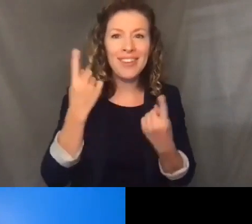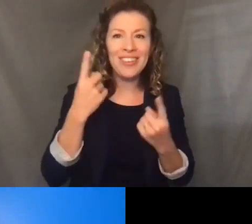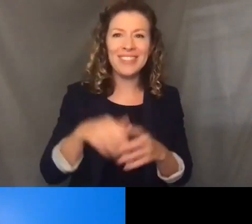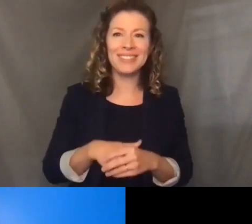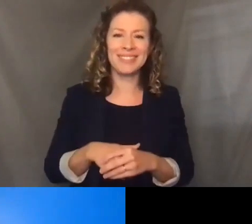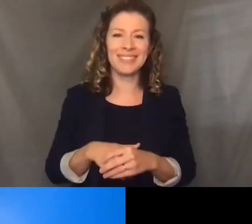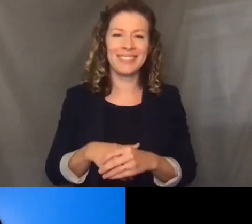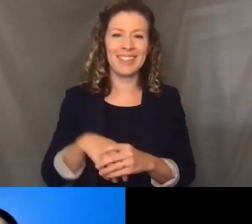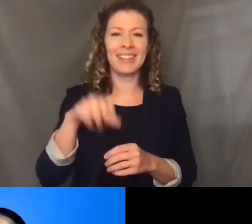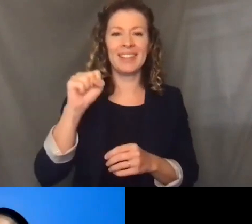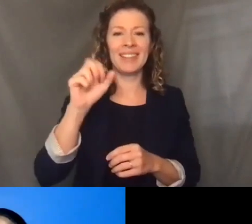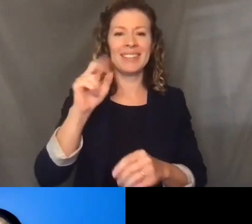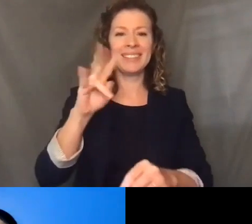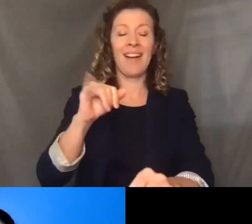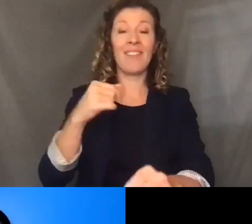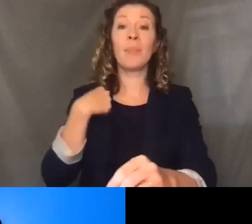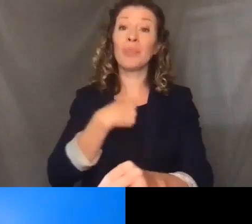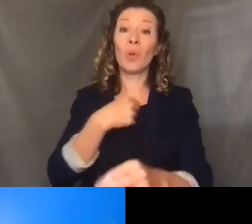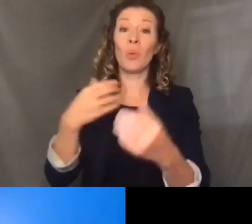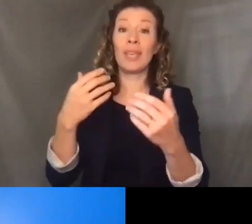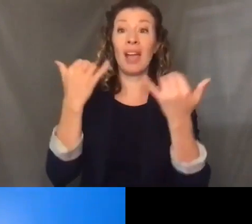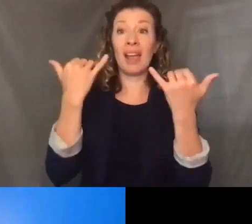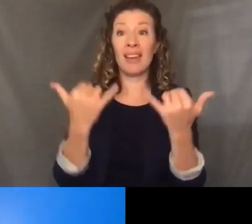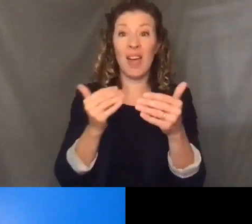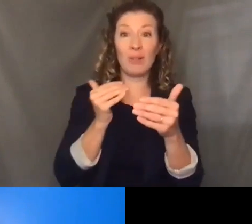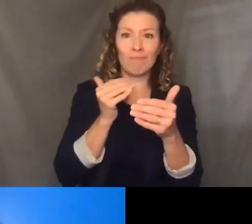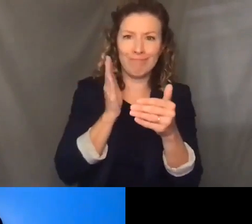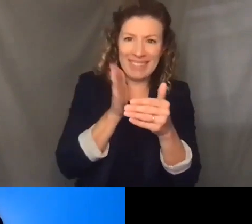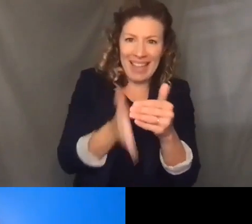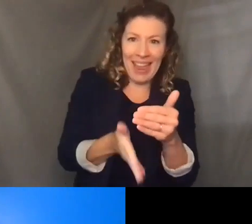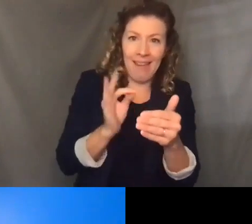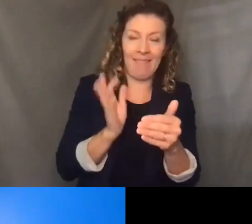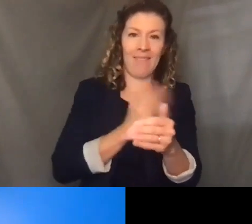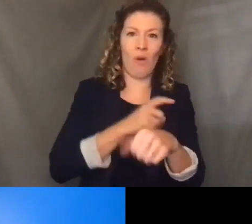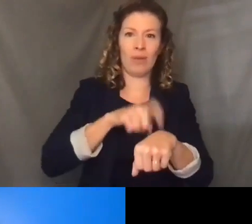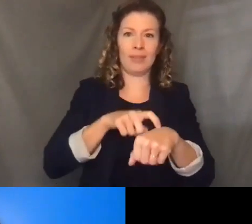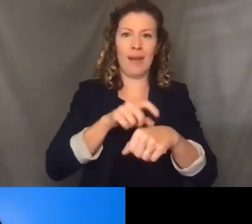Savithry Namboodiripad: thank you. so we have- we're at the end of the time allotted just for this talk there's a